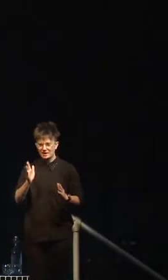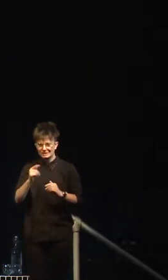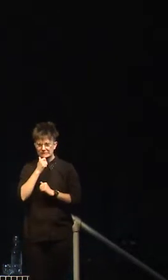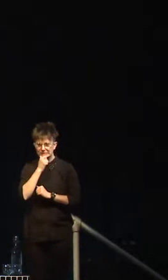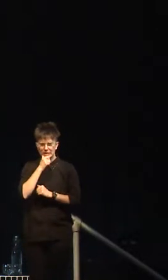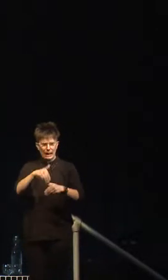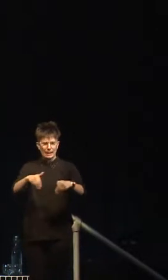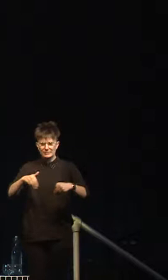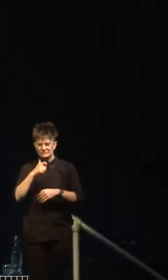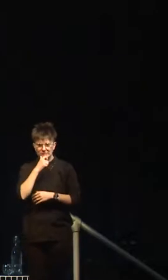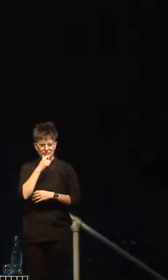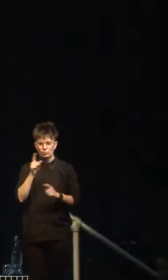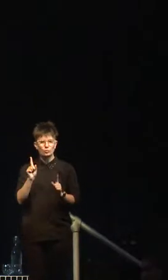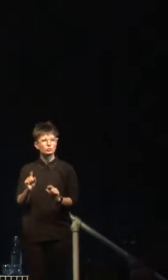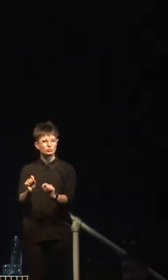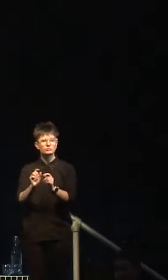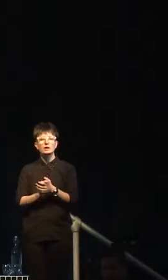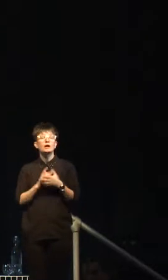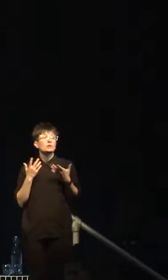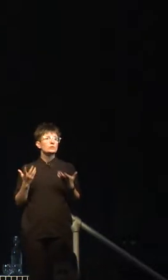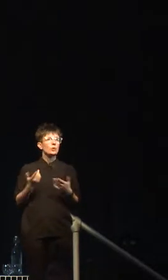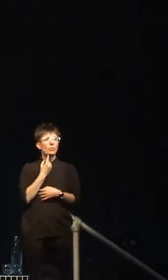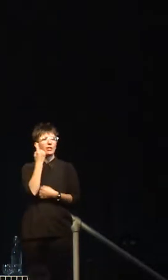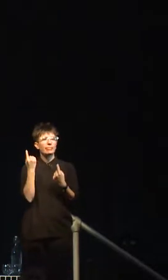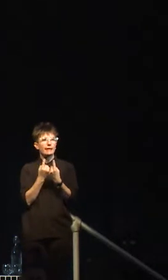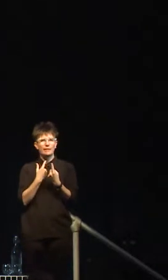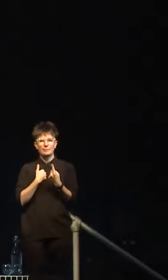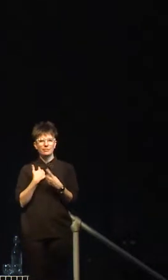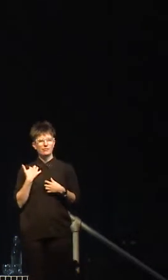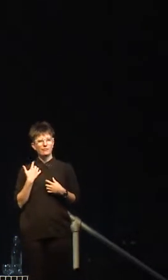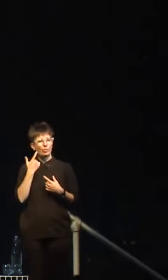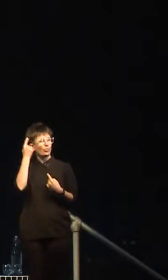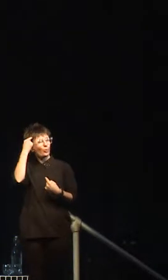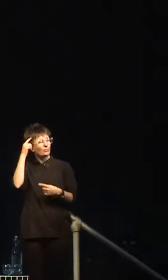things that fascinated me is a few years ago about the time I first came into Parliament